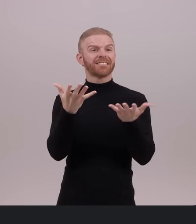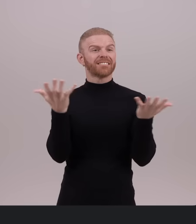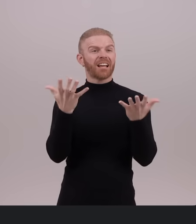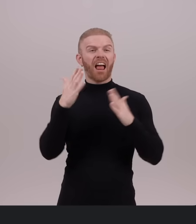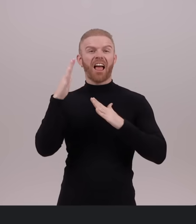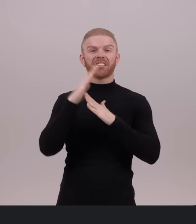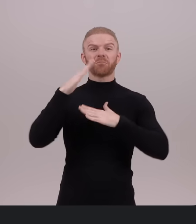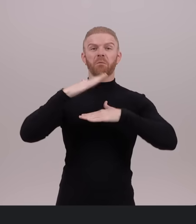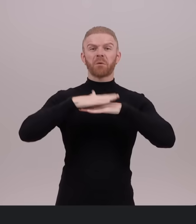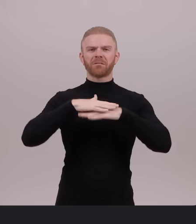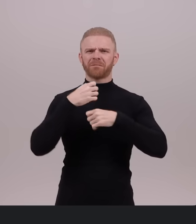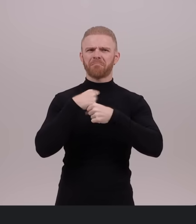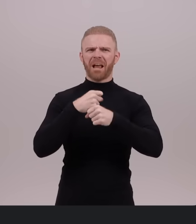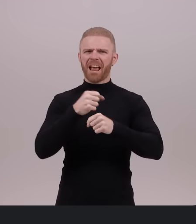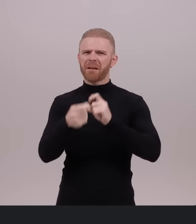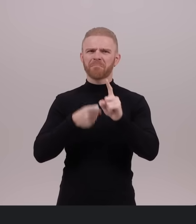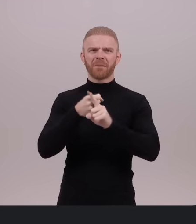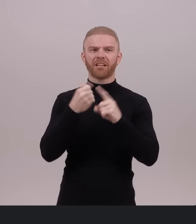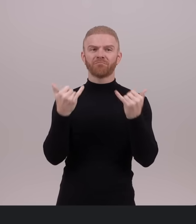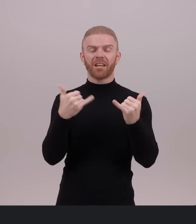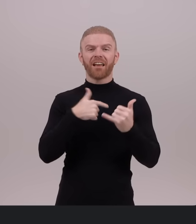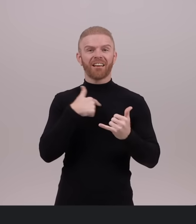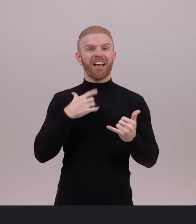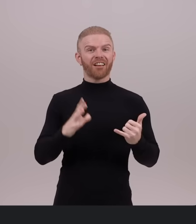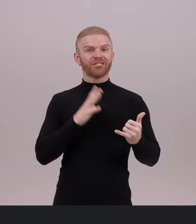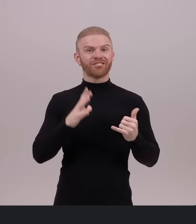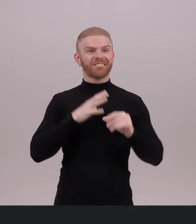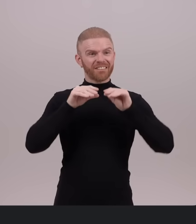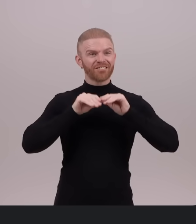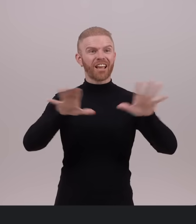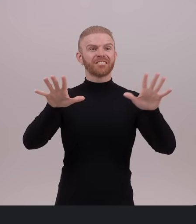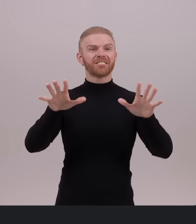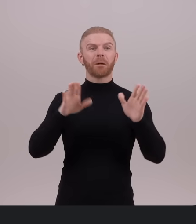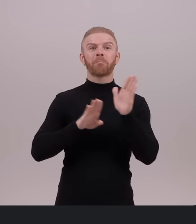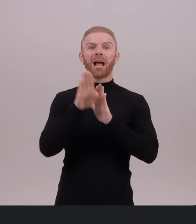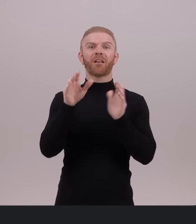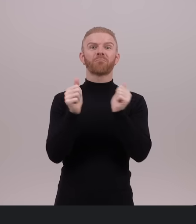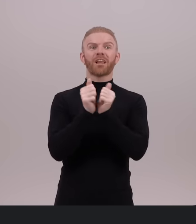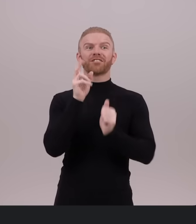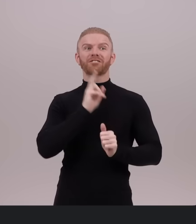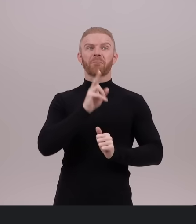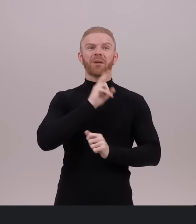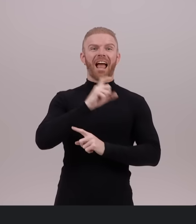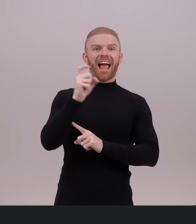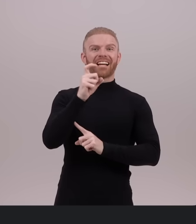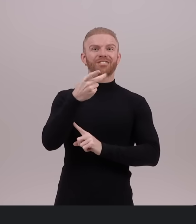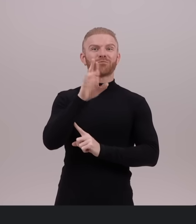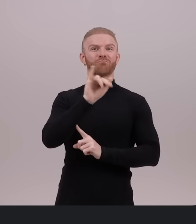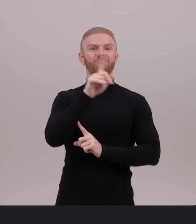to make an impact. Today, we are officially launching the Build with Gemini XPRIZE Hackathon.